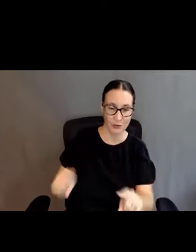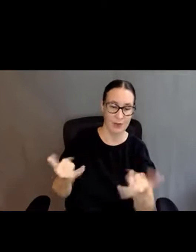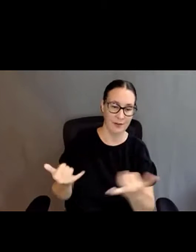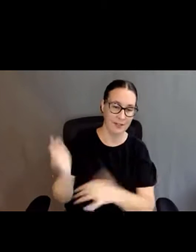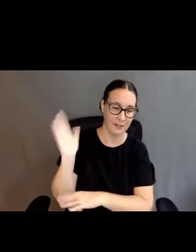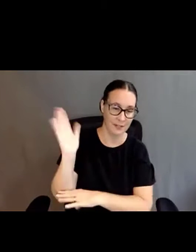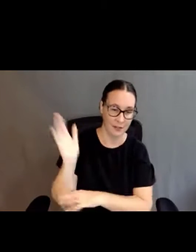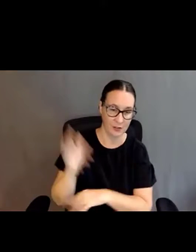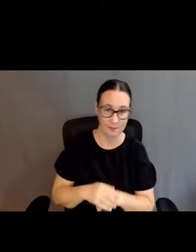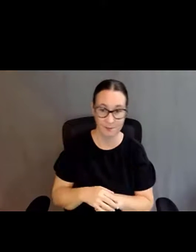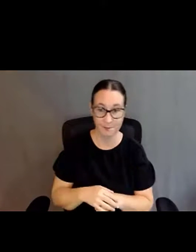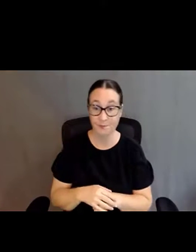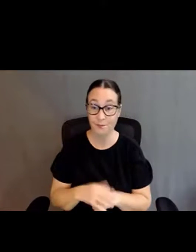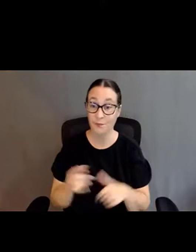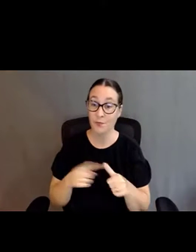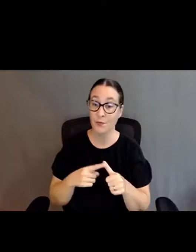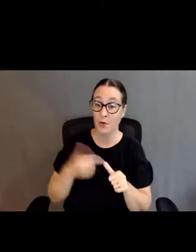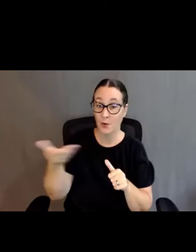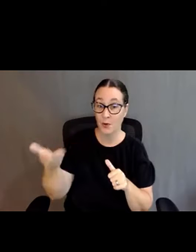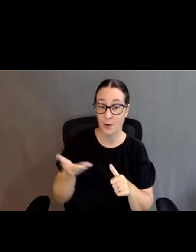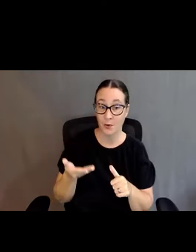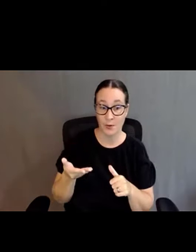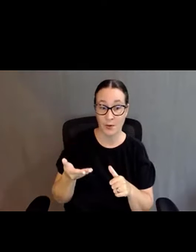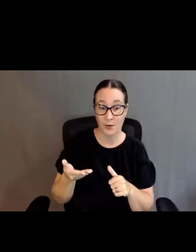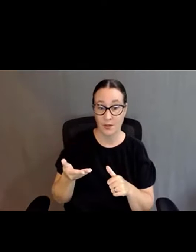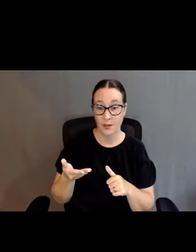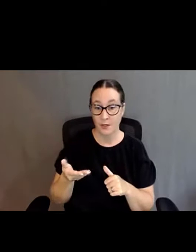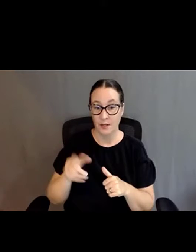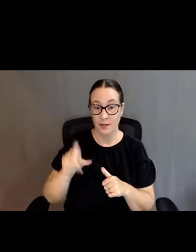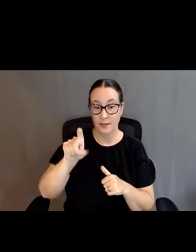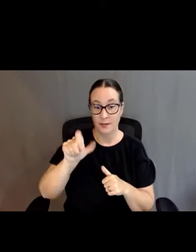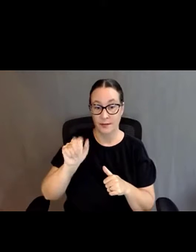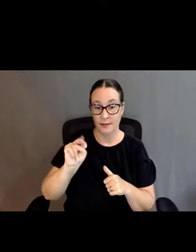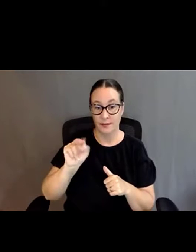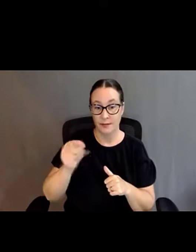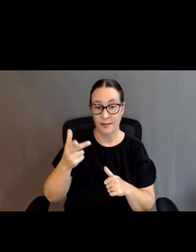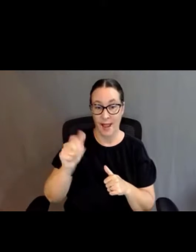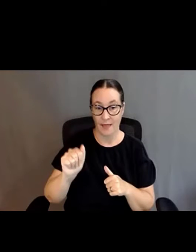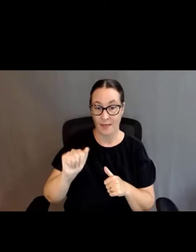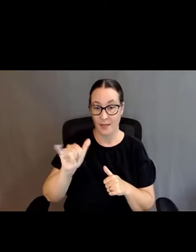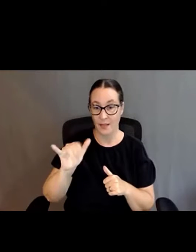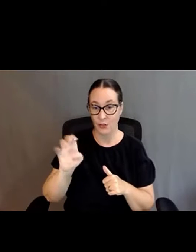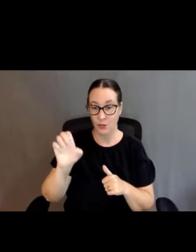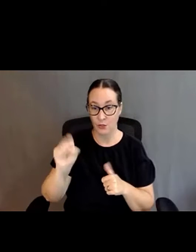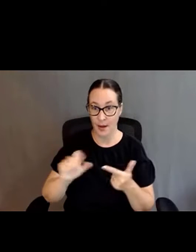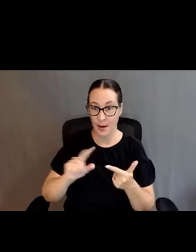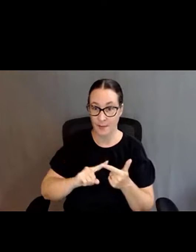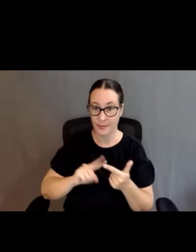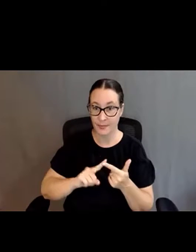I would like to welcome Xanthia James, Cherno Barry, Casa Bagarst and Carrie Mitchell